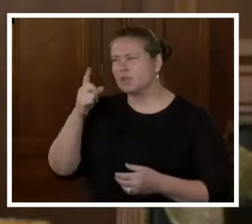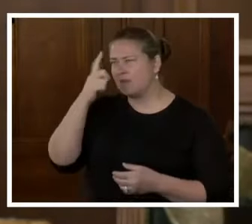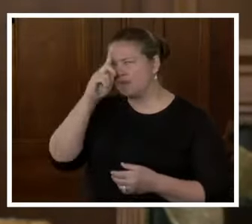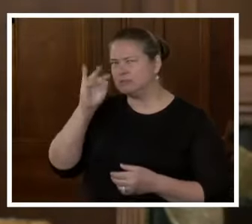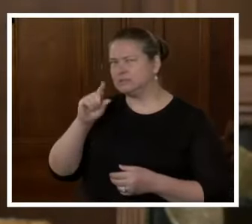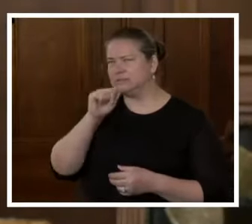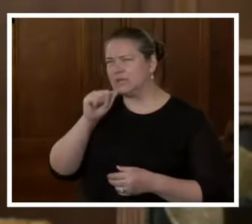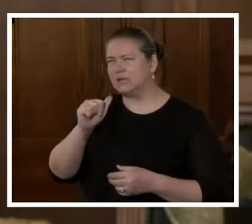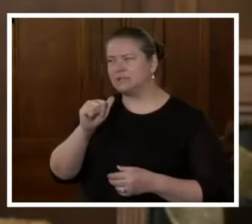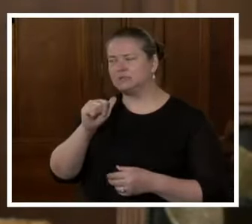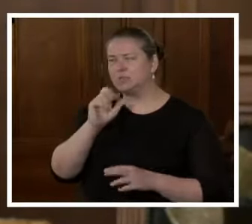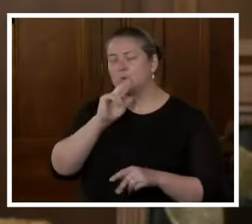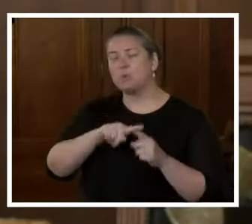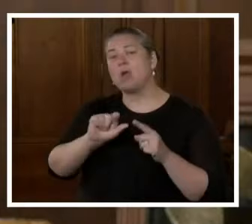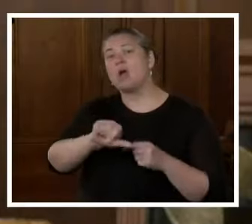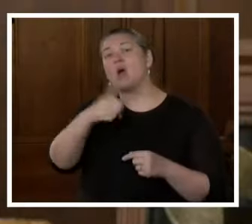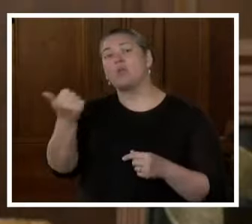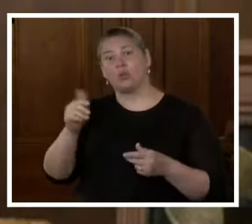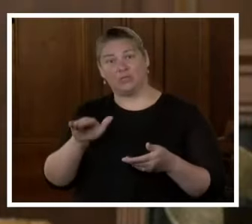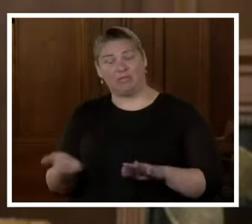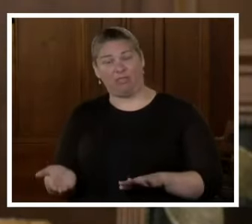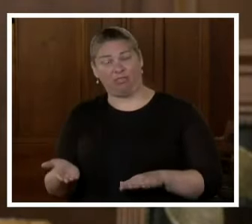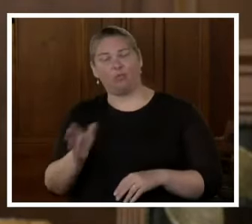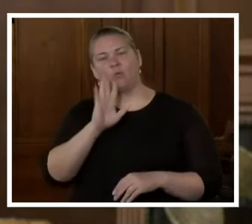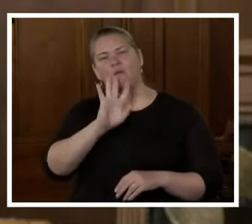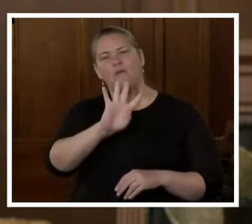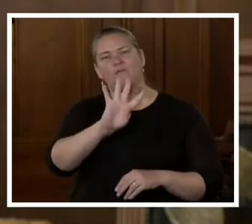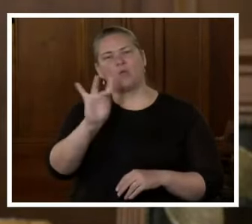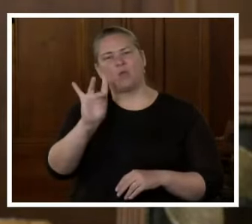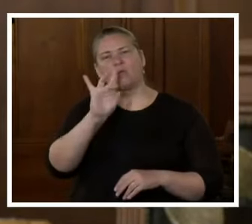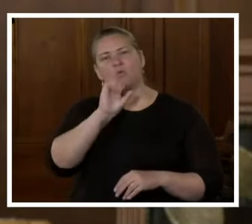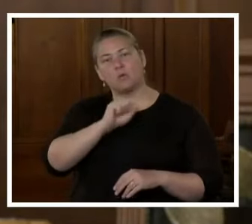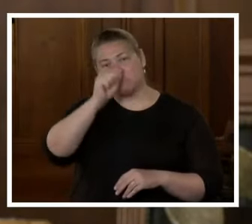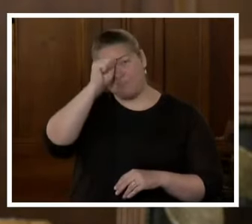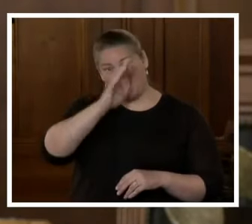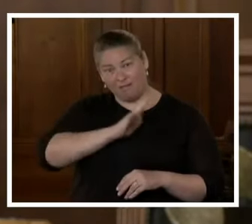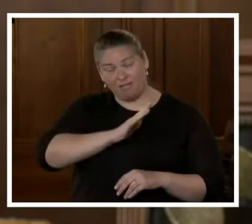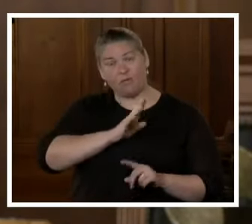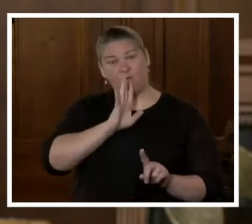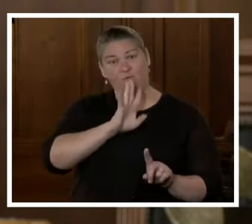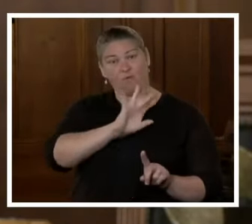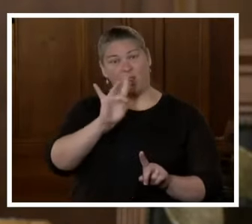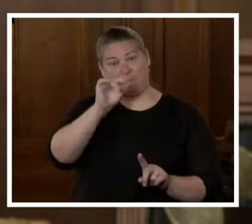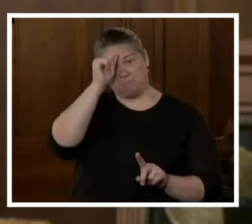AND IN ORDER TO GET BACK TO SOME SENSE OF NORMALCY AND HAVE OUR REGULAR ACTIVITIES AND OUR